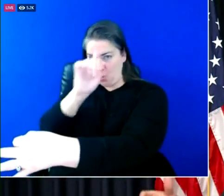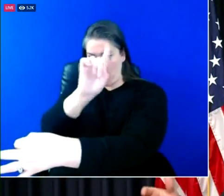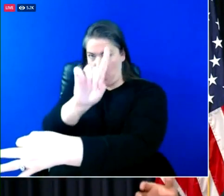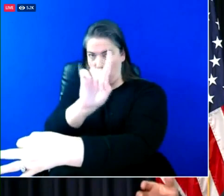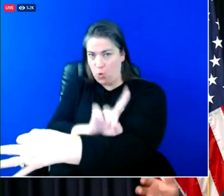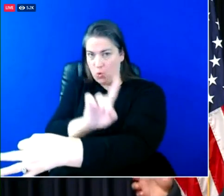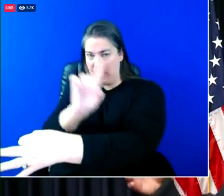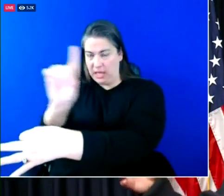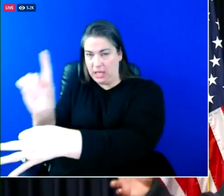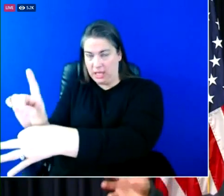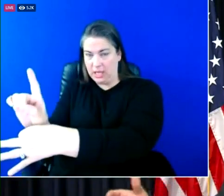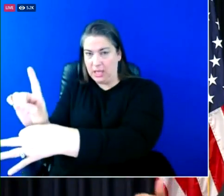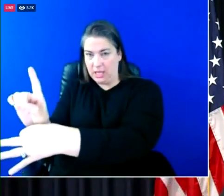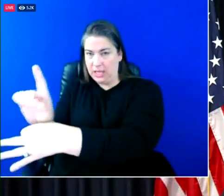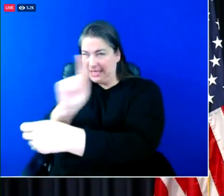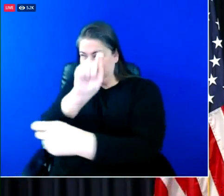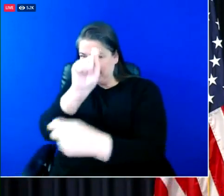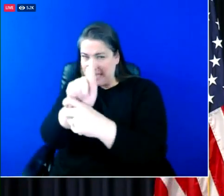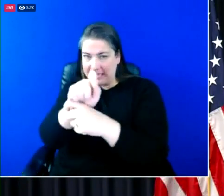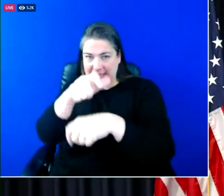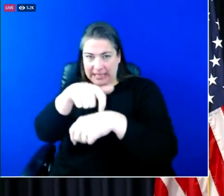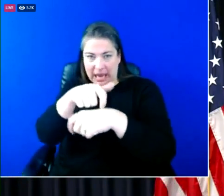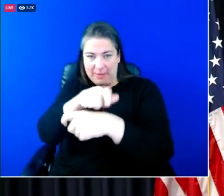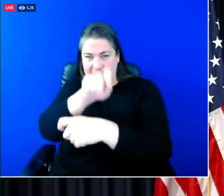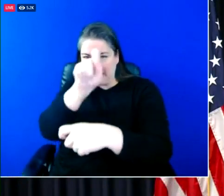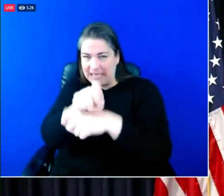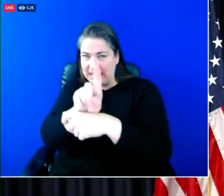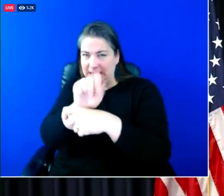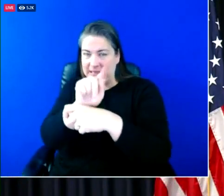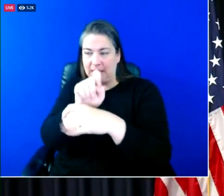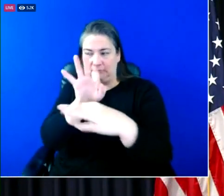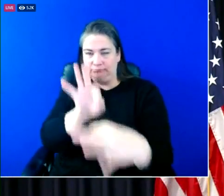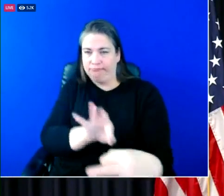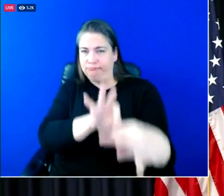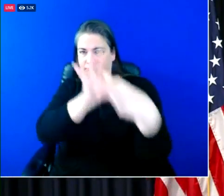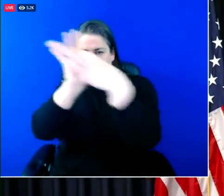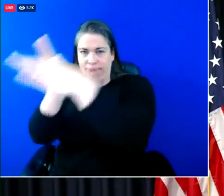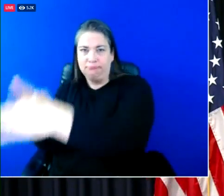and exact time at the exact location. Those sites at the Kentucky Horse Park